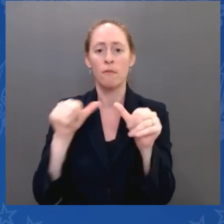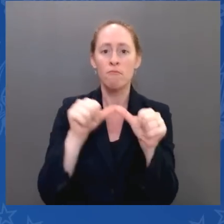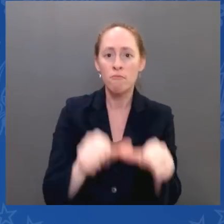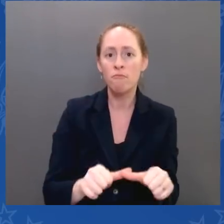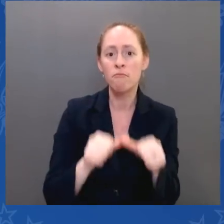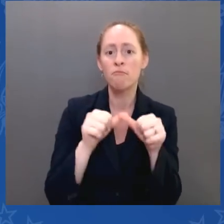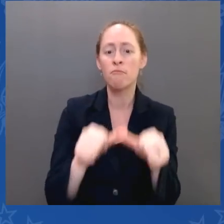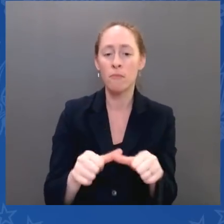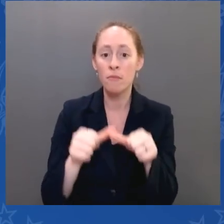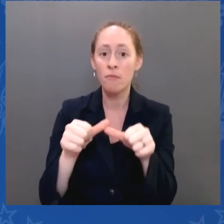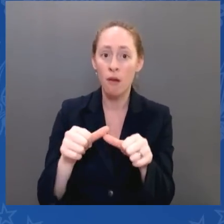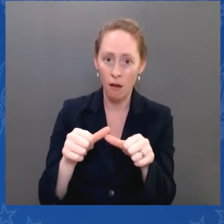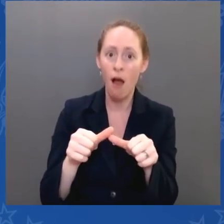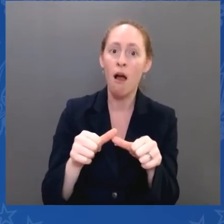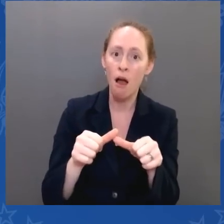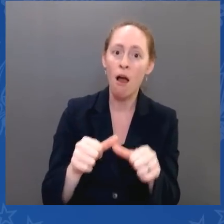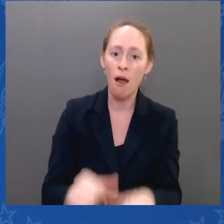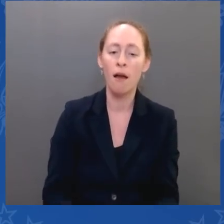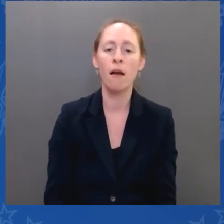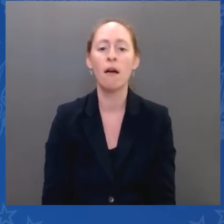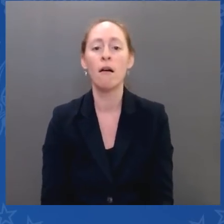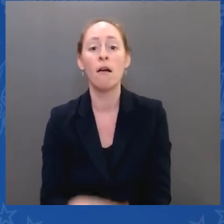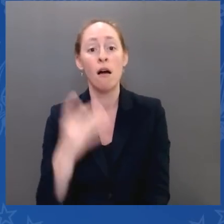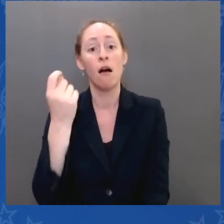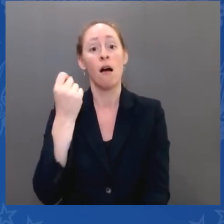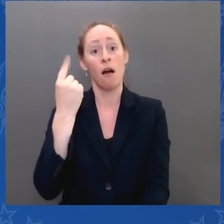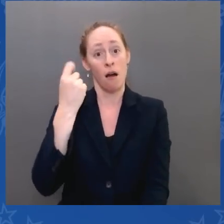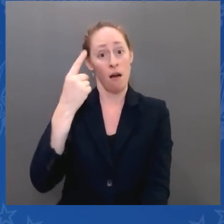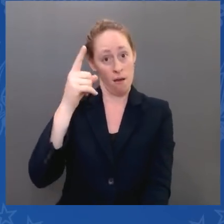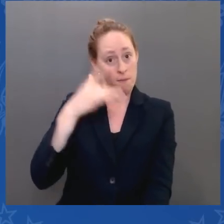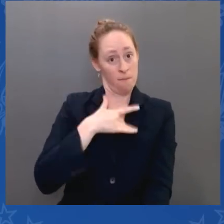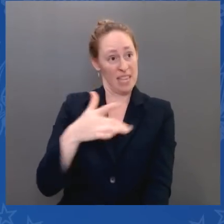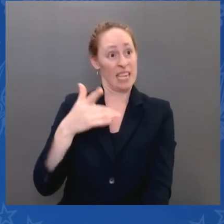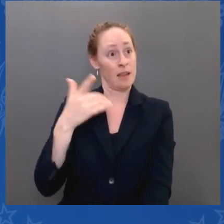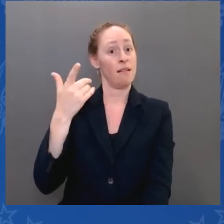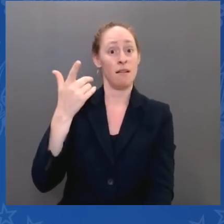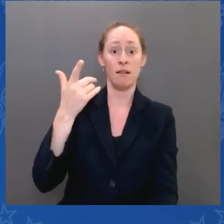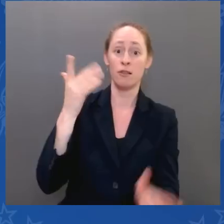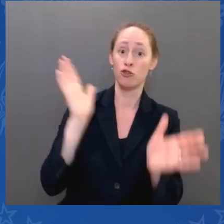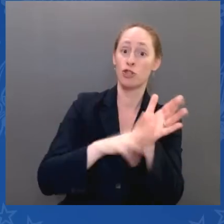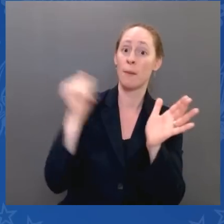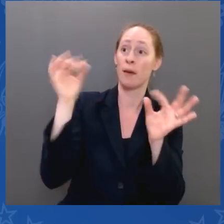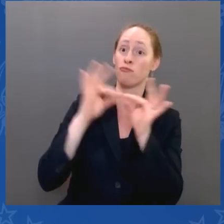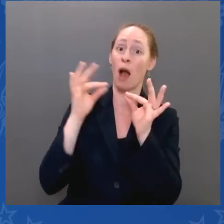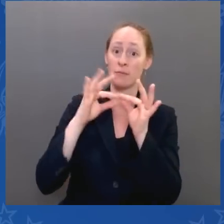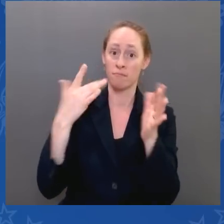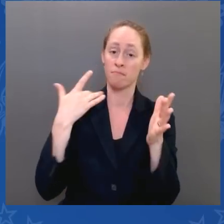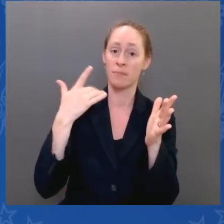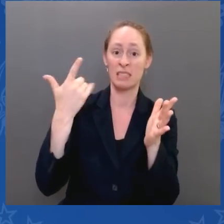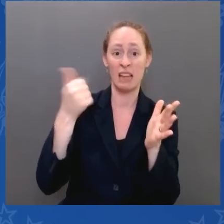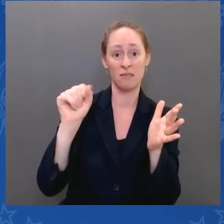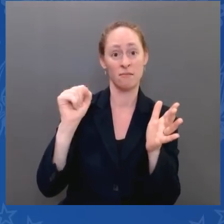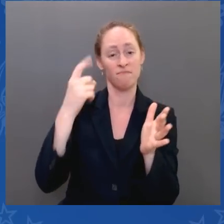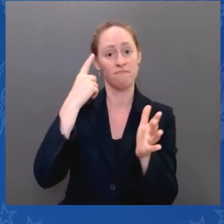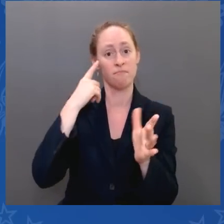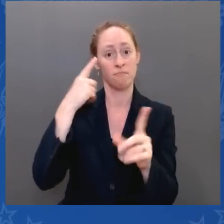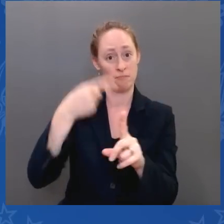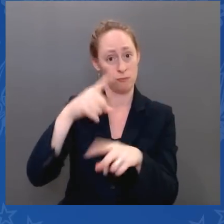In other words, it has been a trend, not a daily blip. The decline translates into concrete savings for American families.